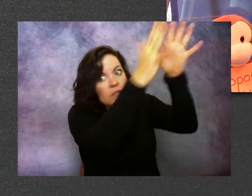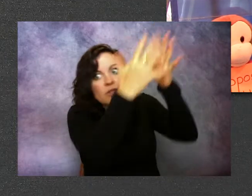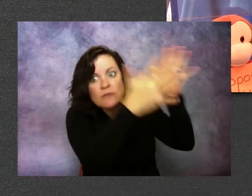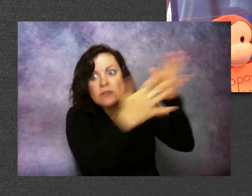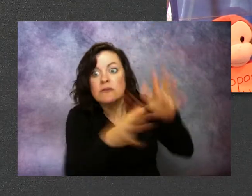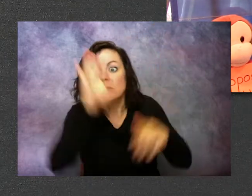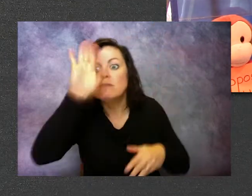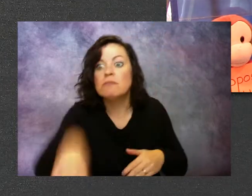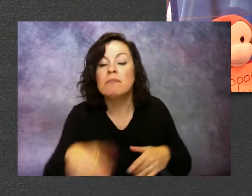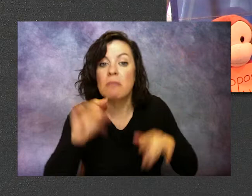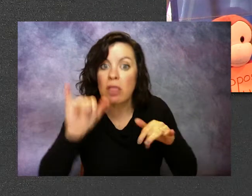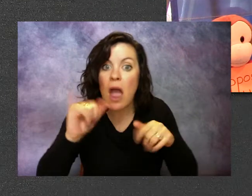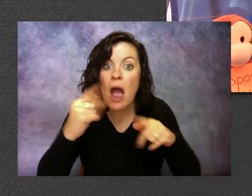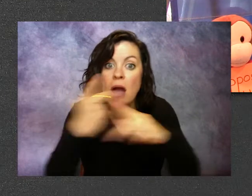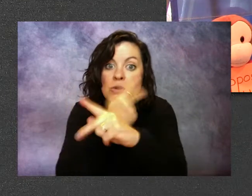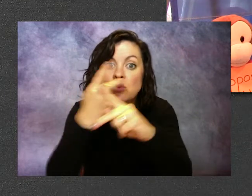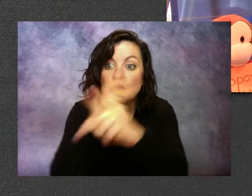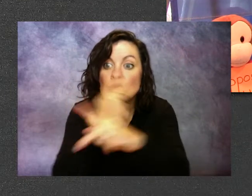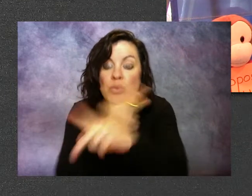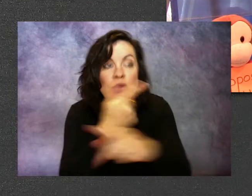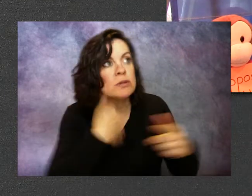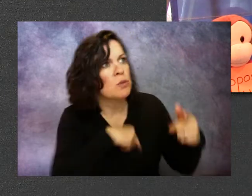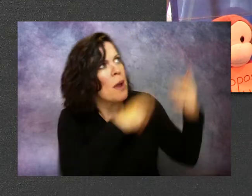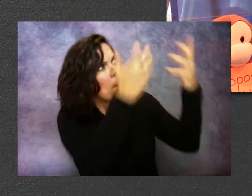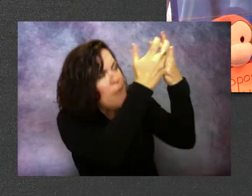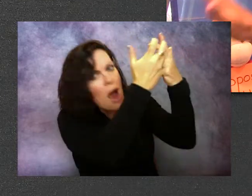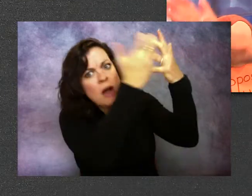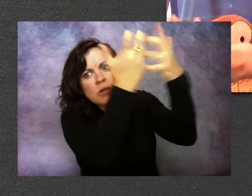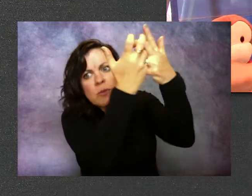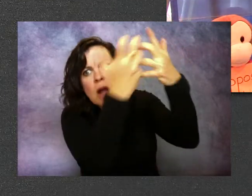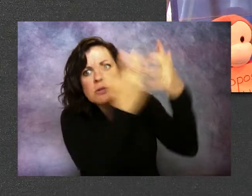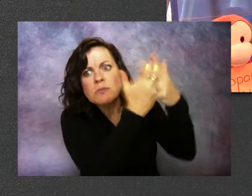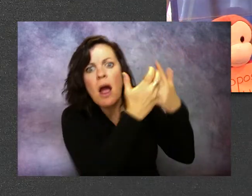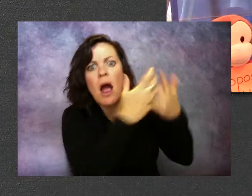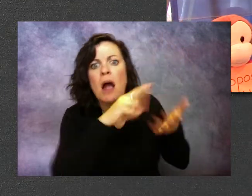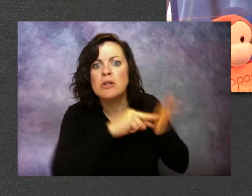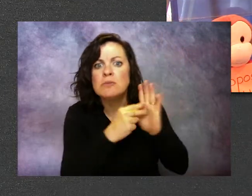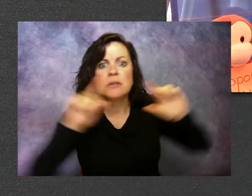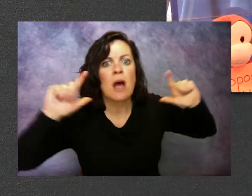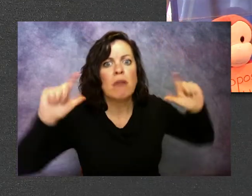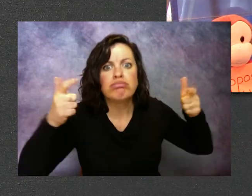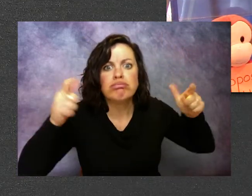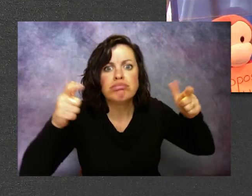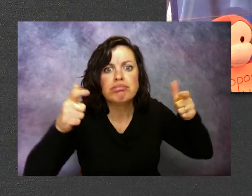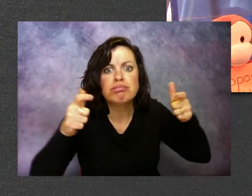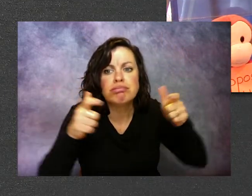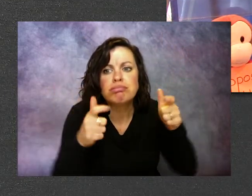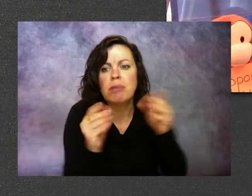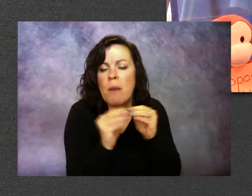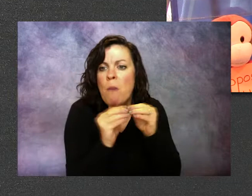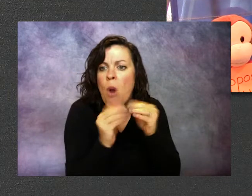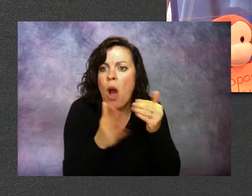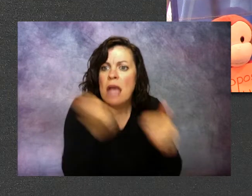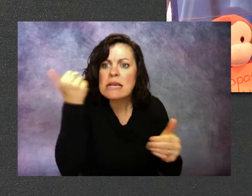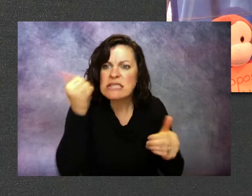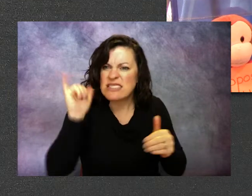it gets easier to do because we have deduced, or we have taken out, some of the answers. It just gets easier.